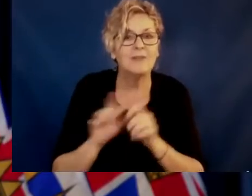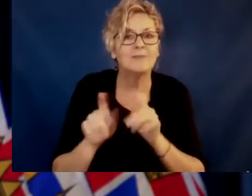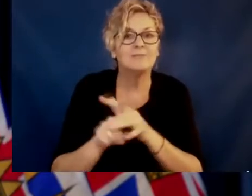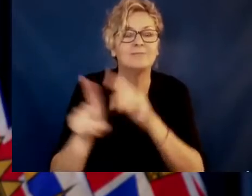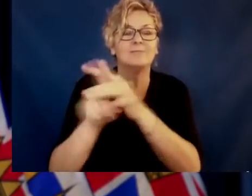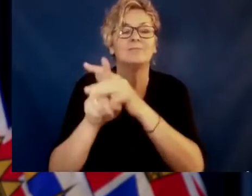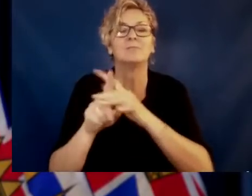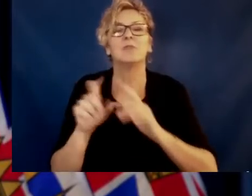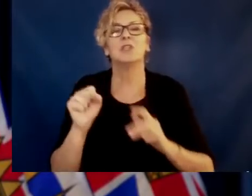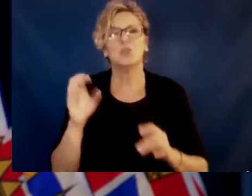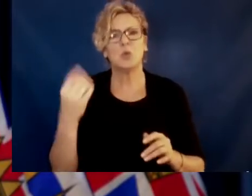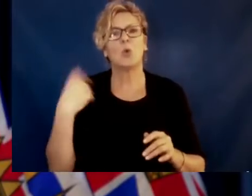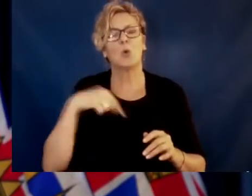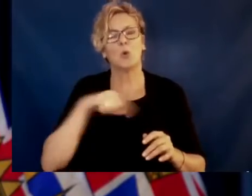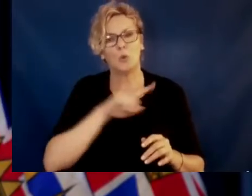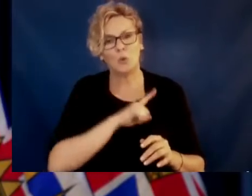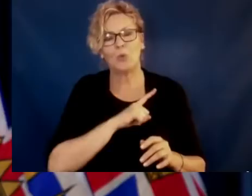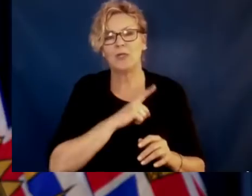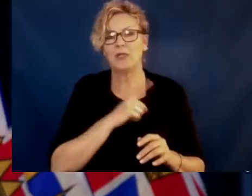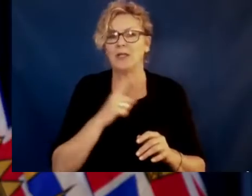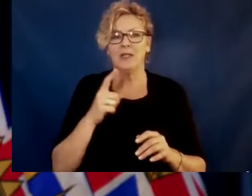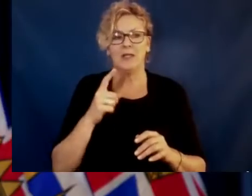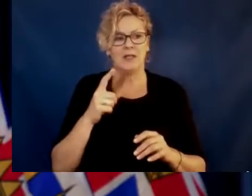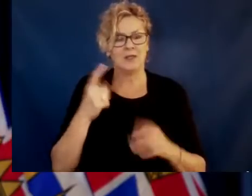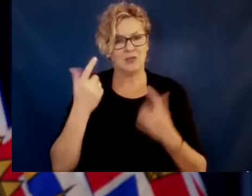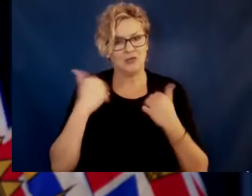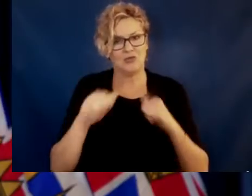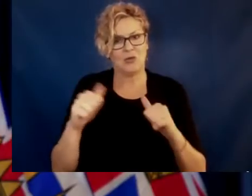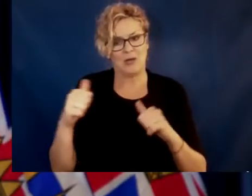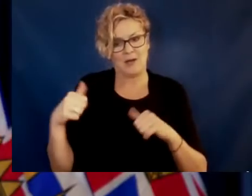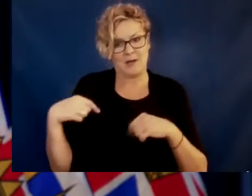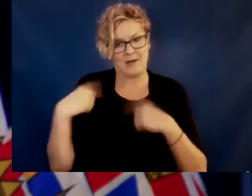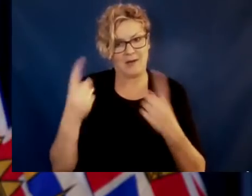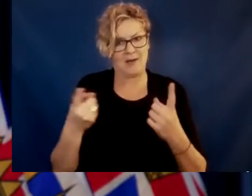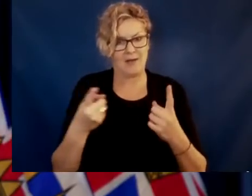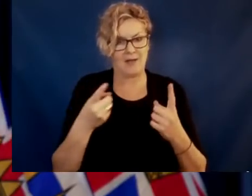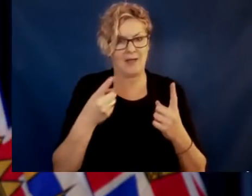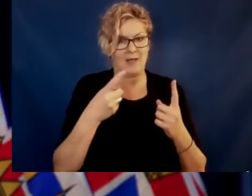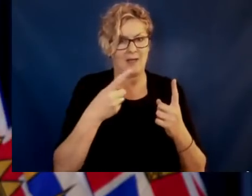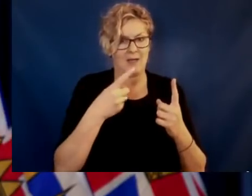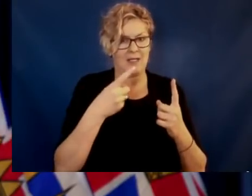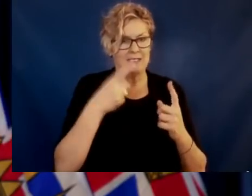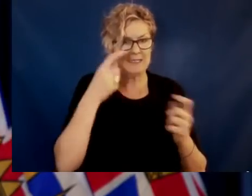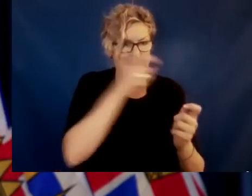So our focus has always been on trying to reduce those environments where it's more likely that